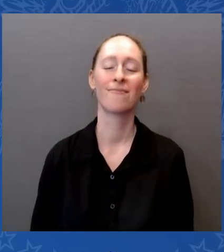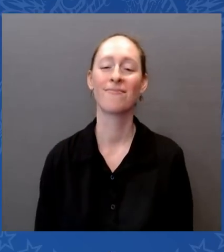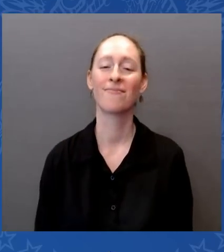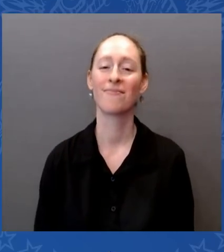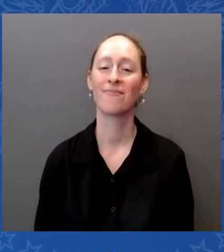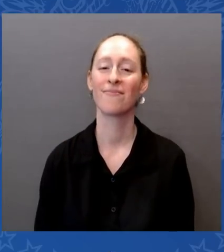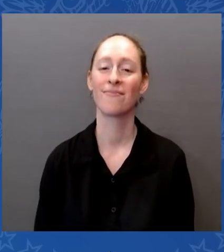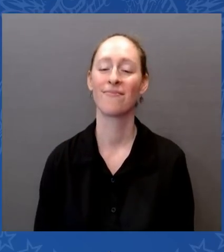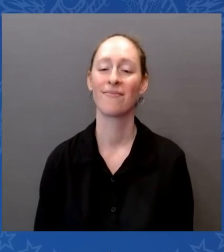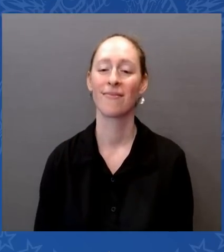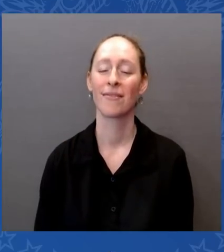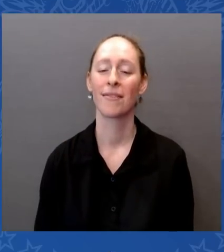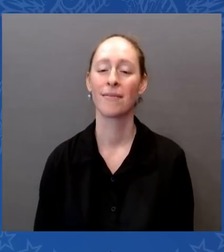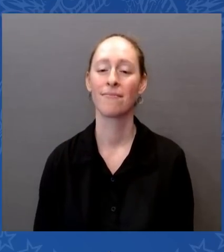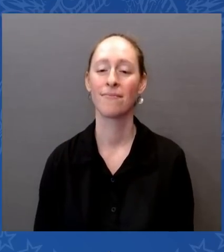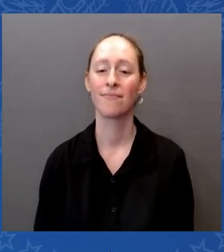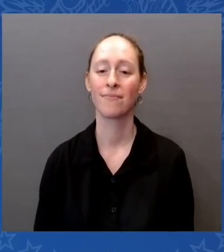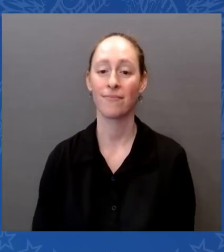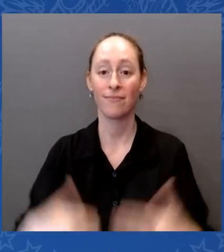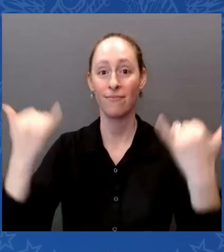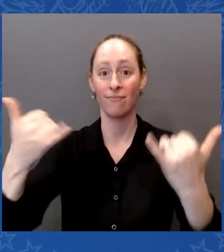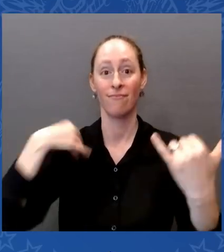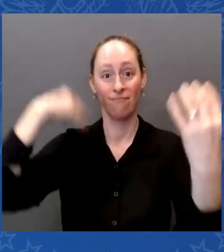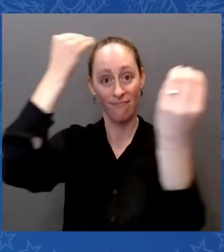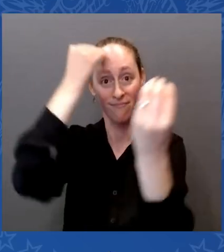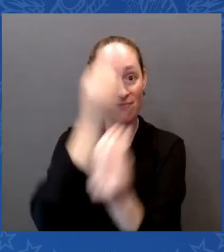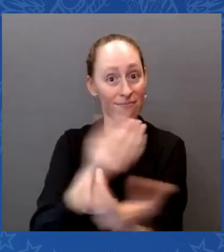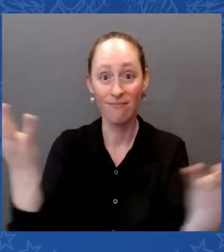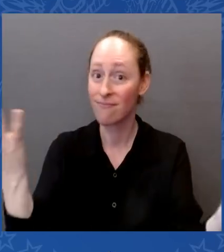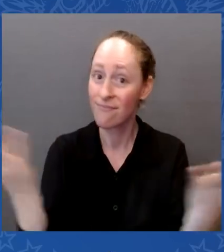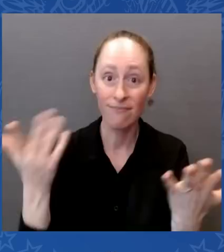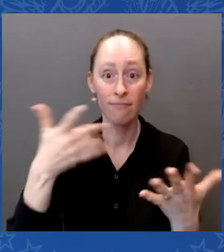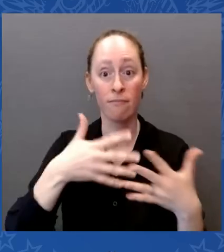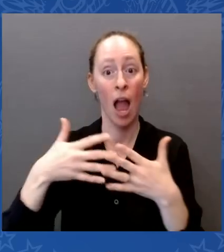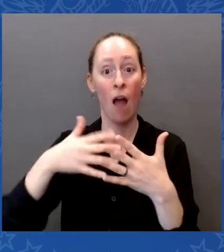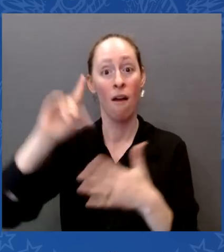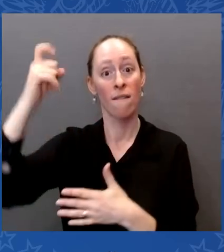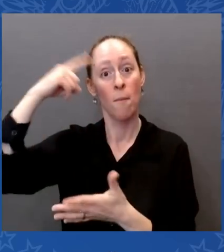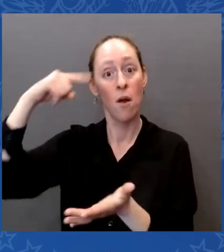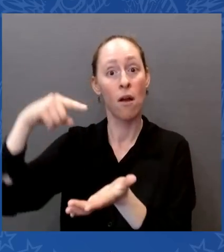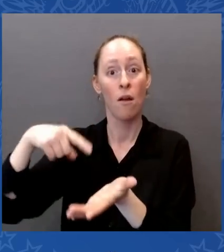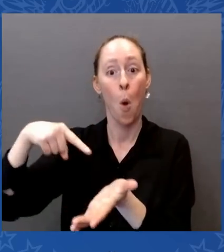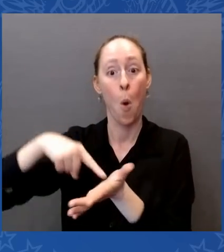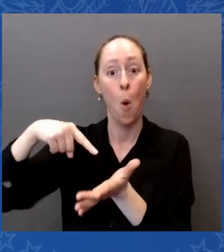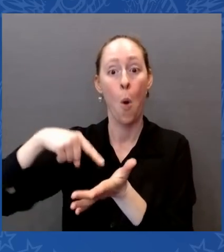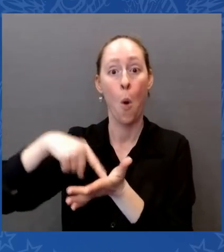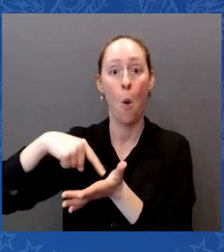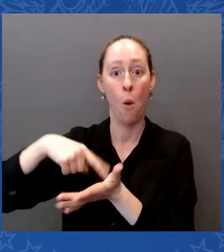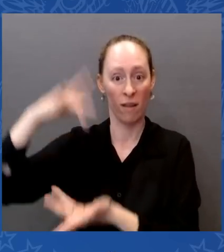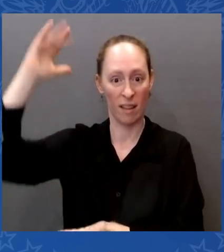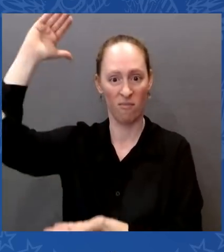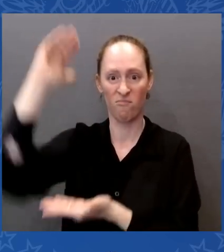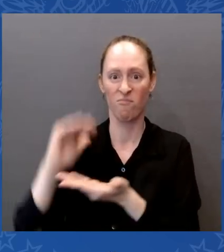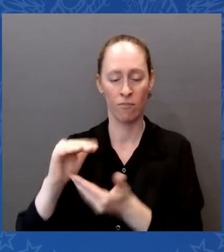the deficit fell by $1.4 trillion -- the largest one-year drop in American history --